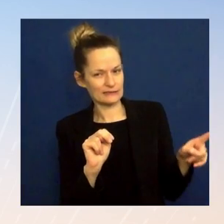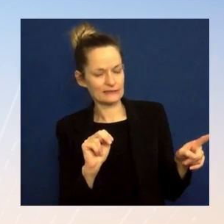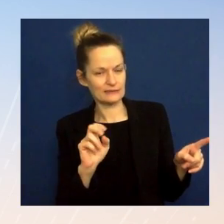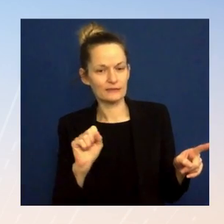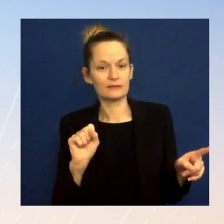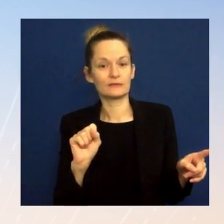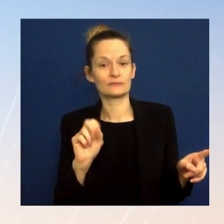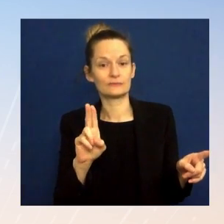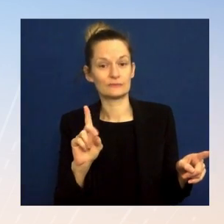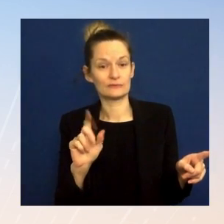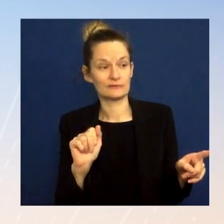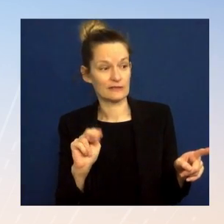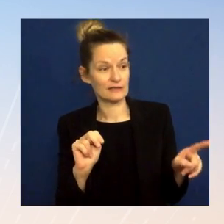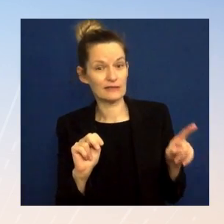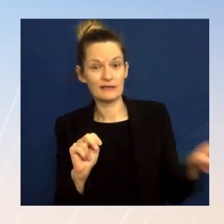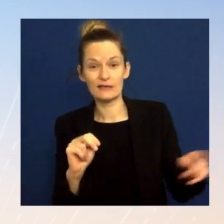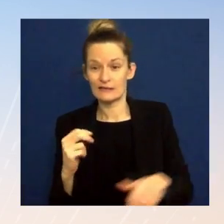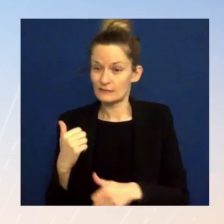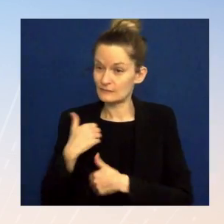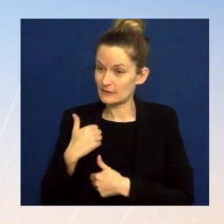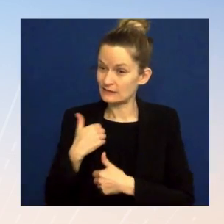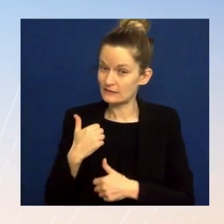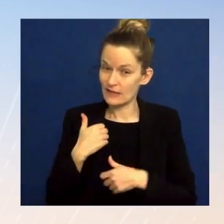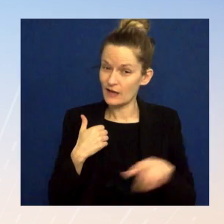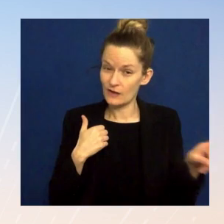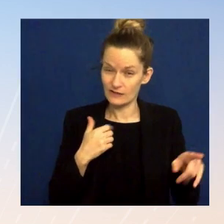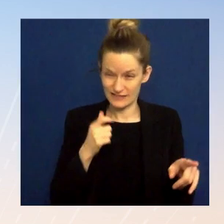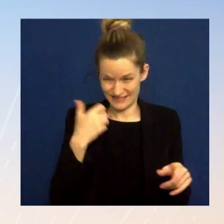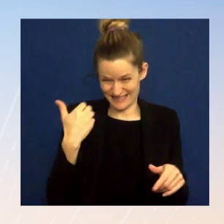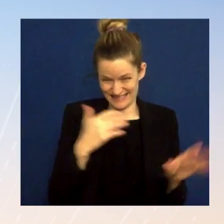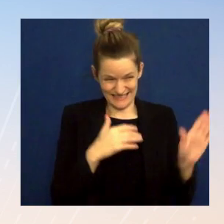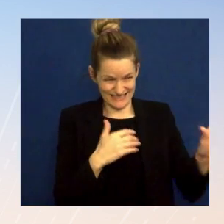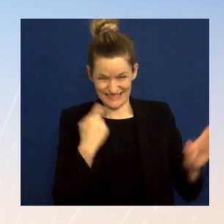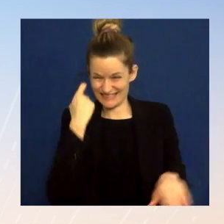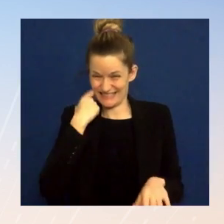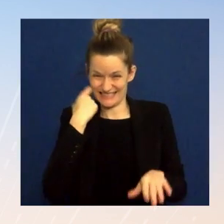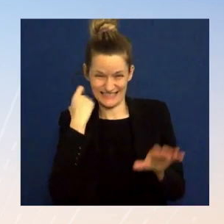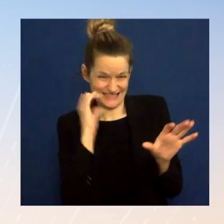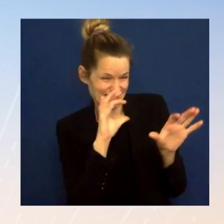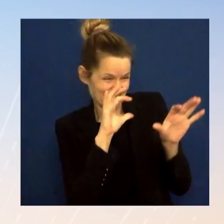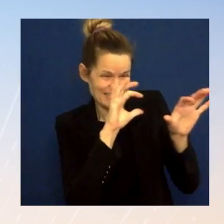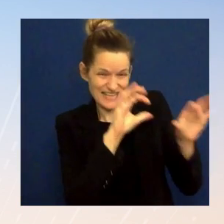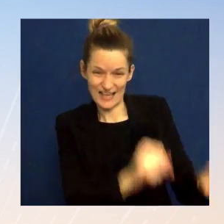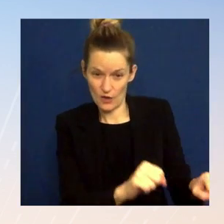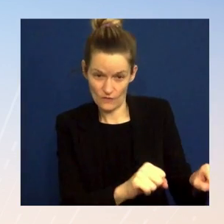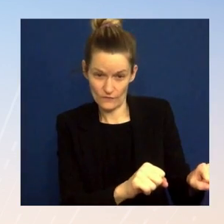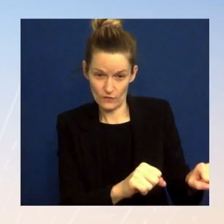How surprised was the administration by the timing of how that happened? Did he come away believing